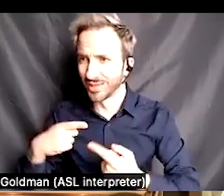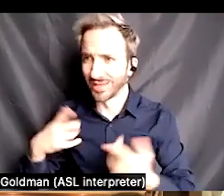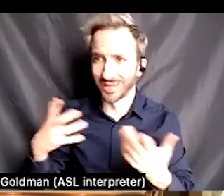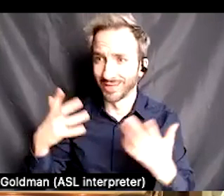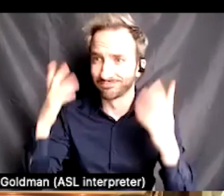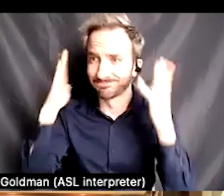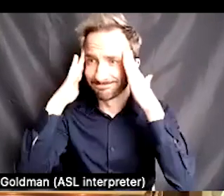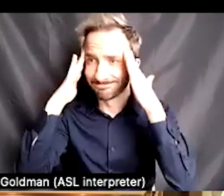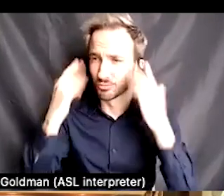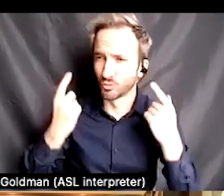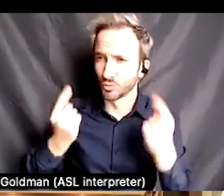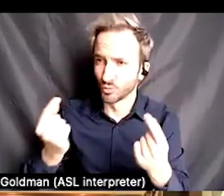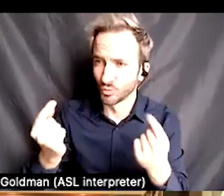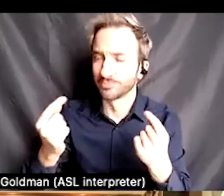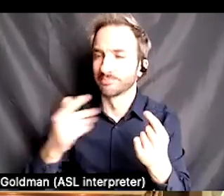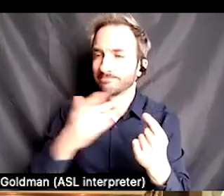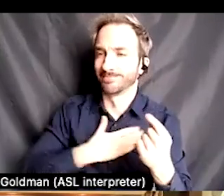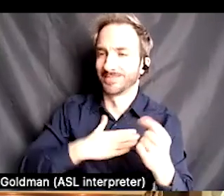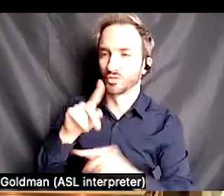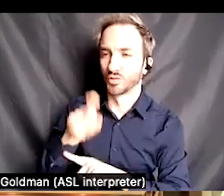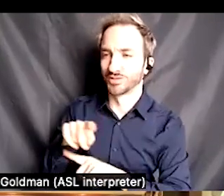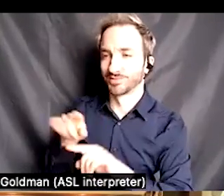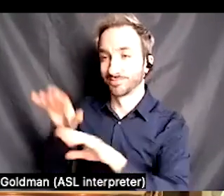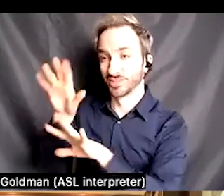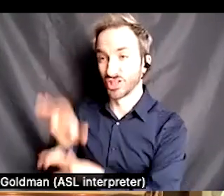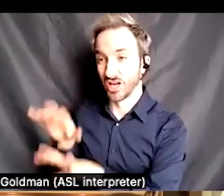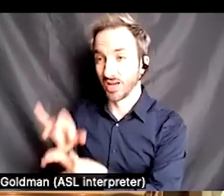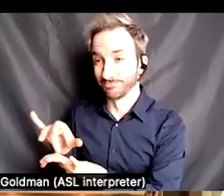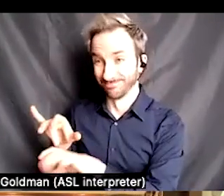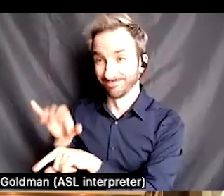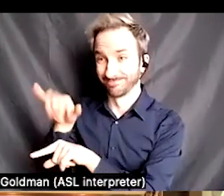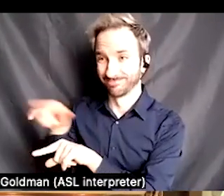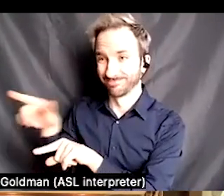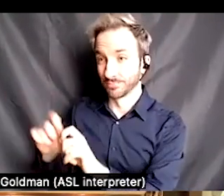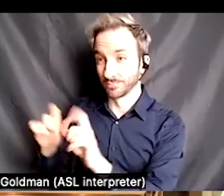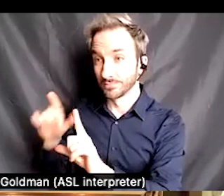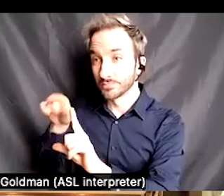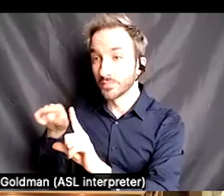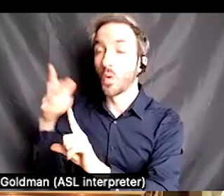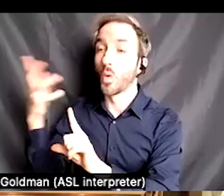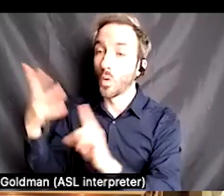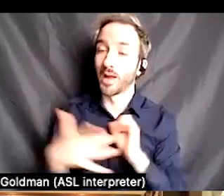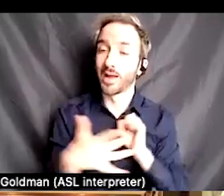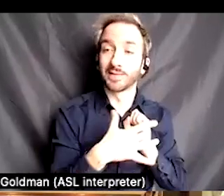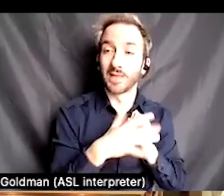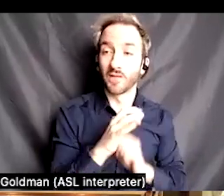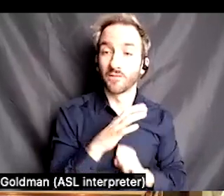please put your questions in the chat, or you can email techforum@booknetcanada.ca. Our team is here